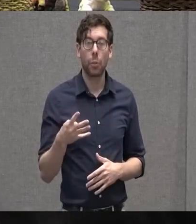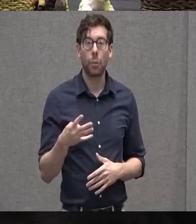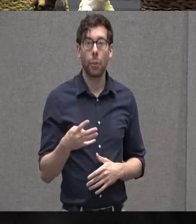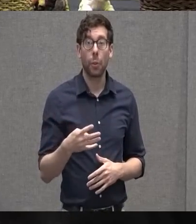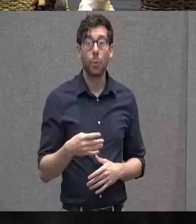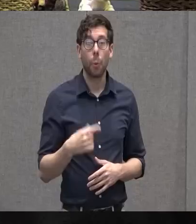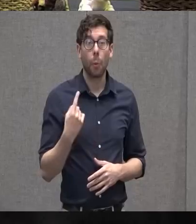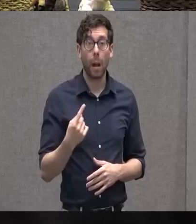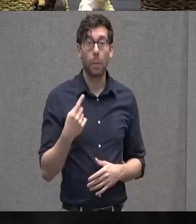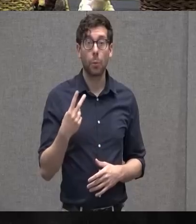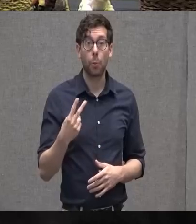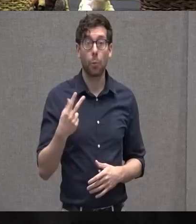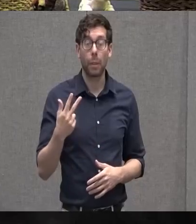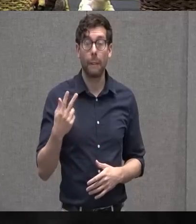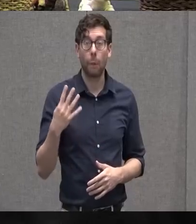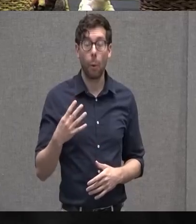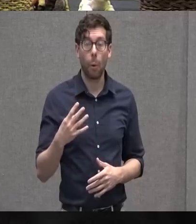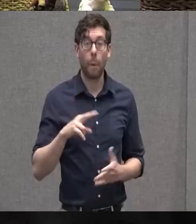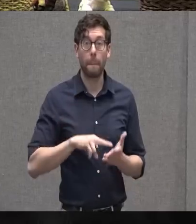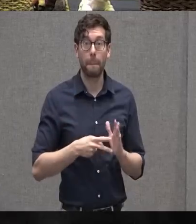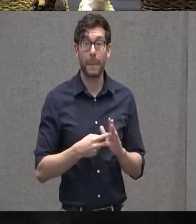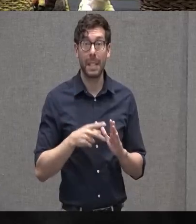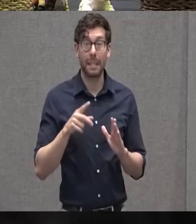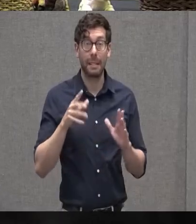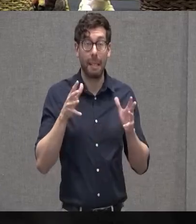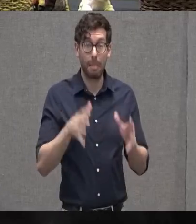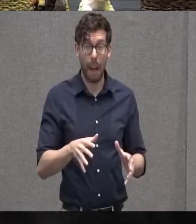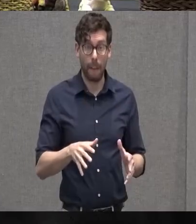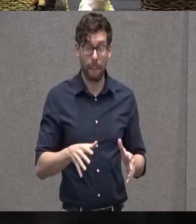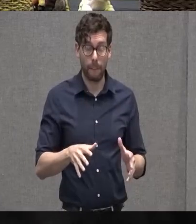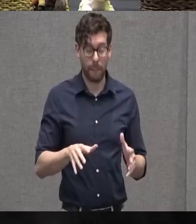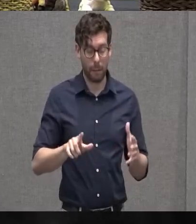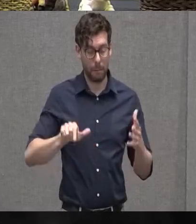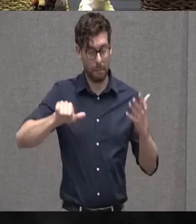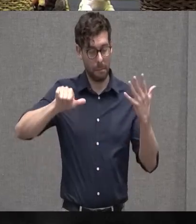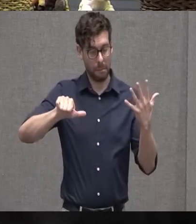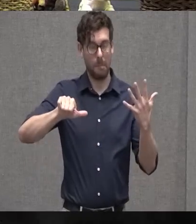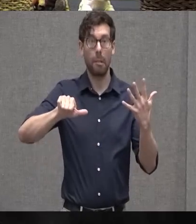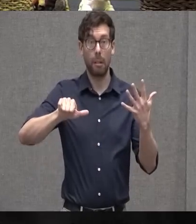That means I should have $6 left. Is that what you're thinking? That's what I was thinking.